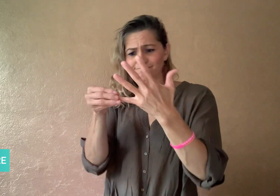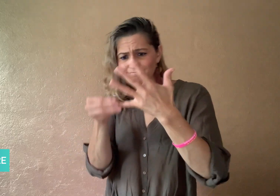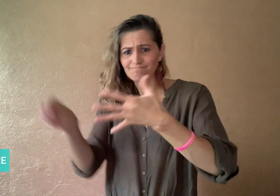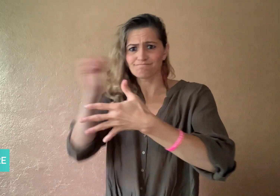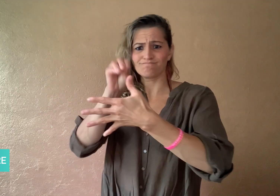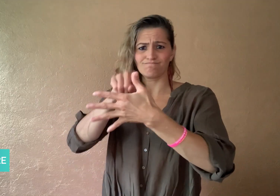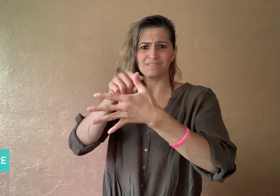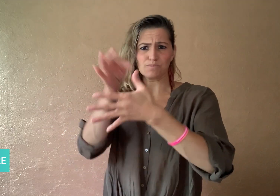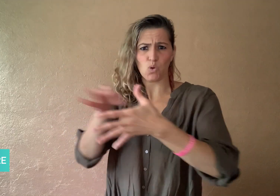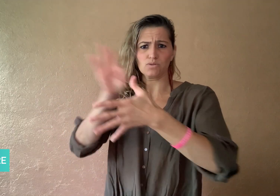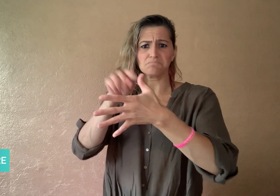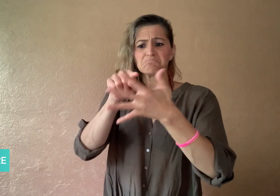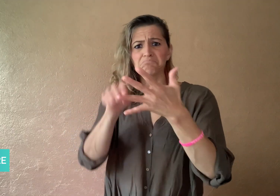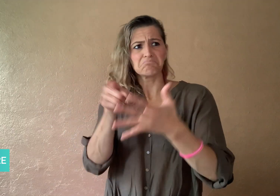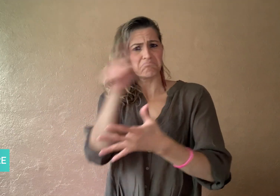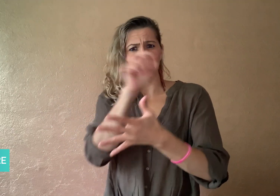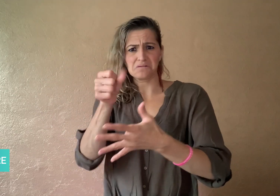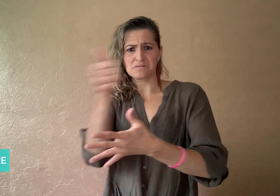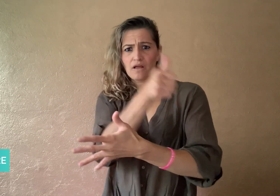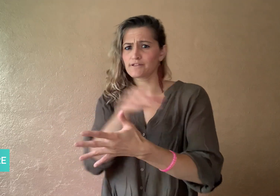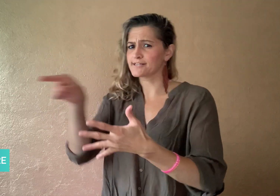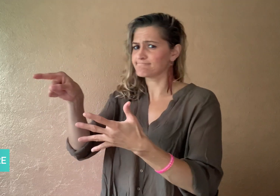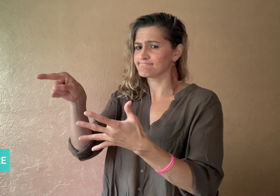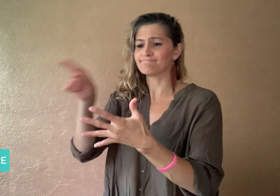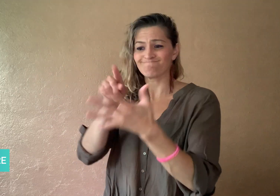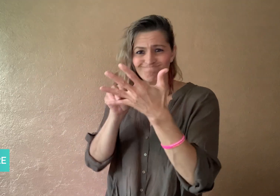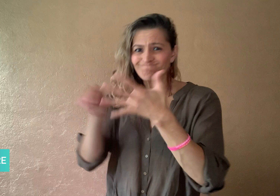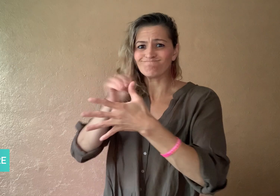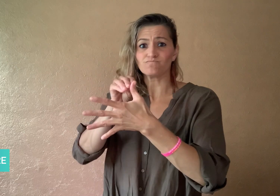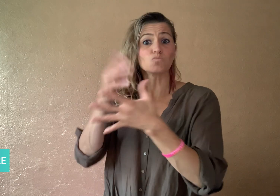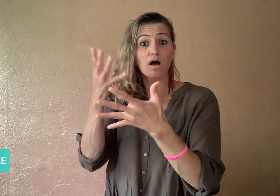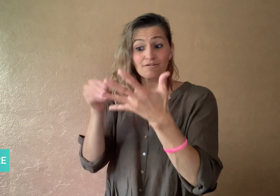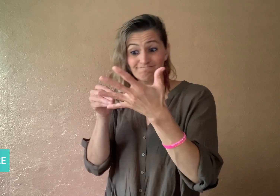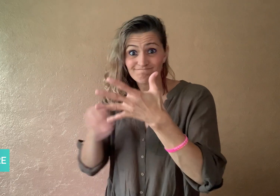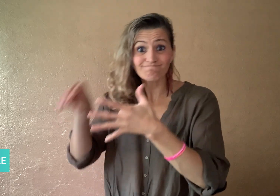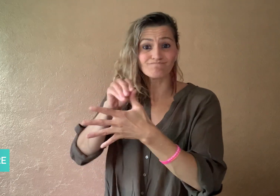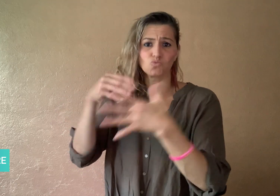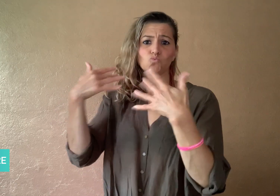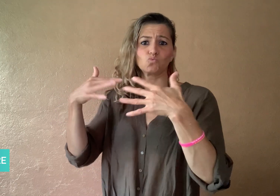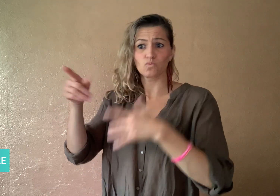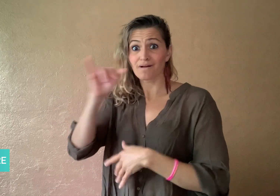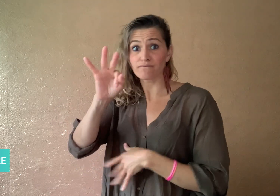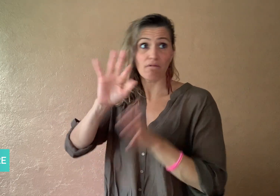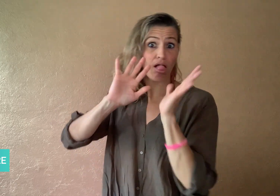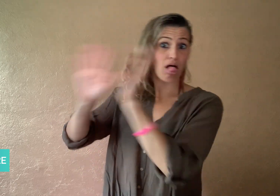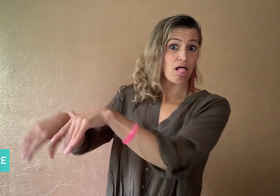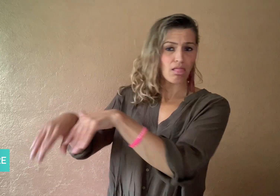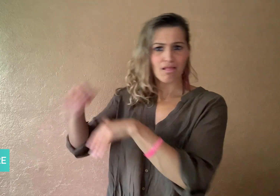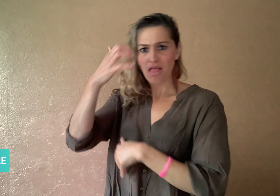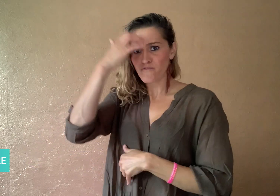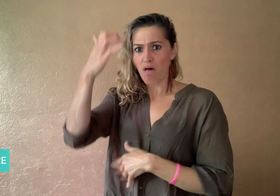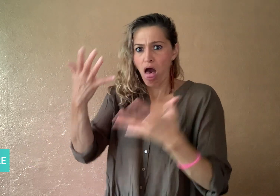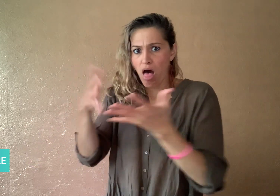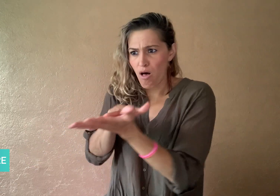than leaving them to fend for themselves,